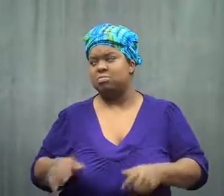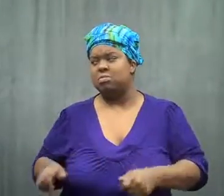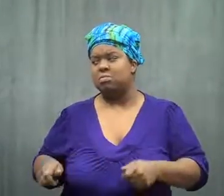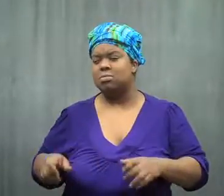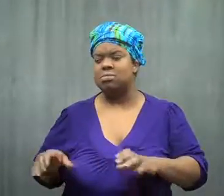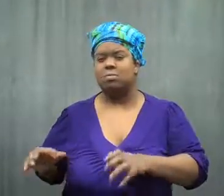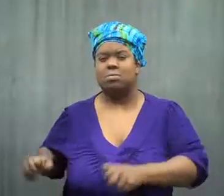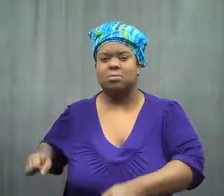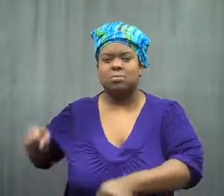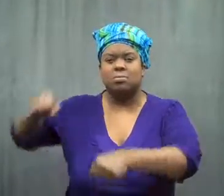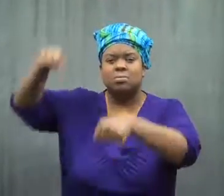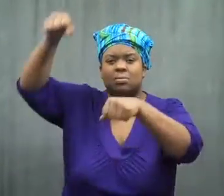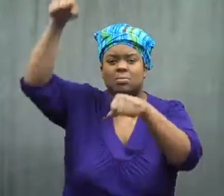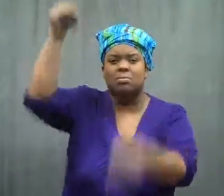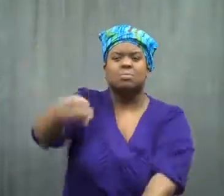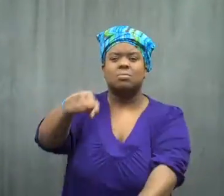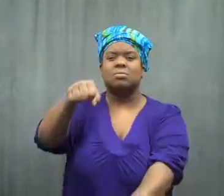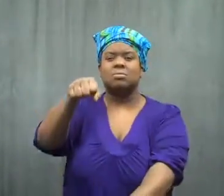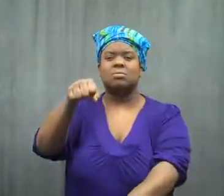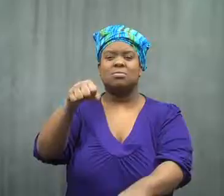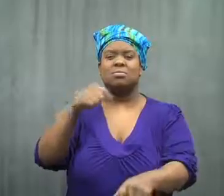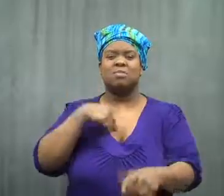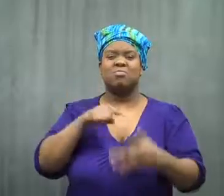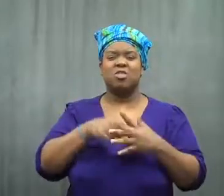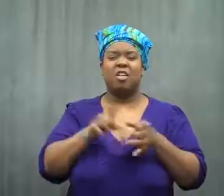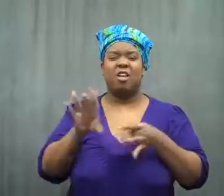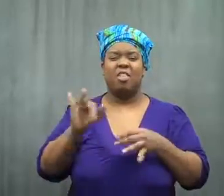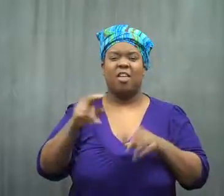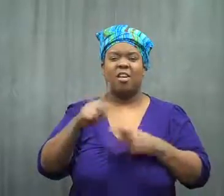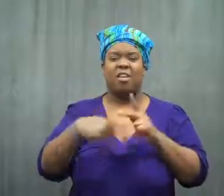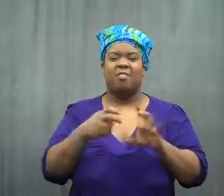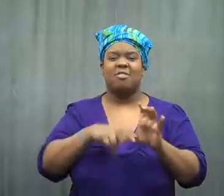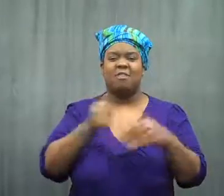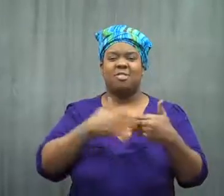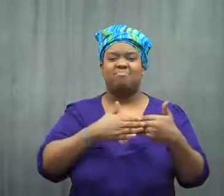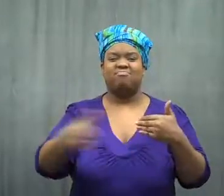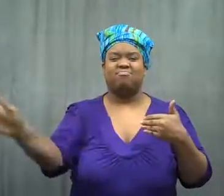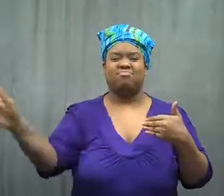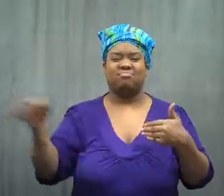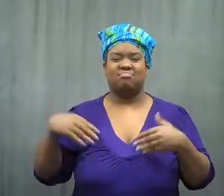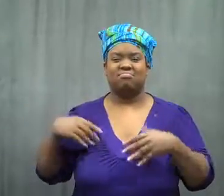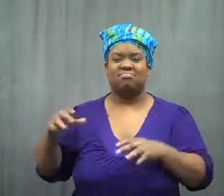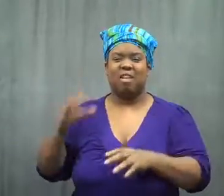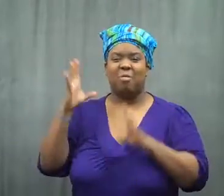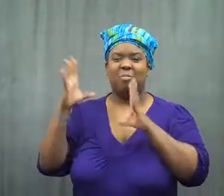I put the chair back up on its base. I was starting to hate this kind of chair.